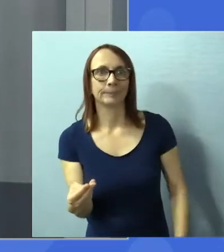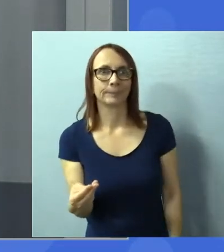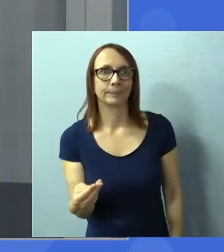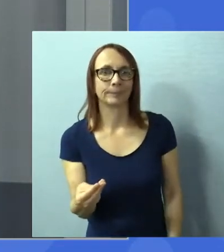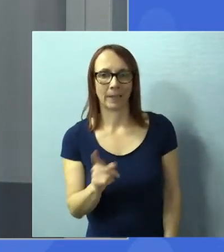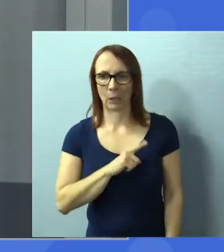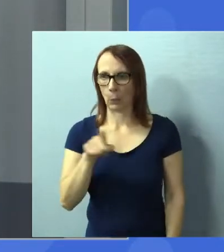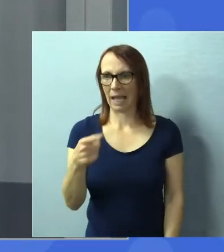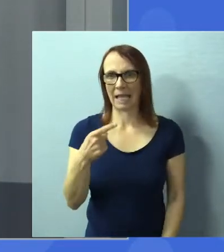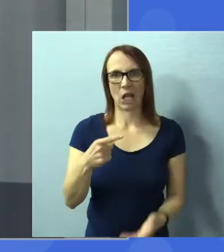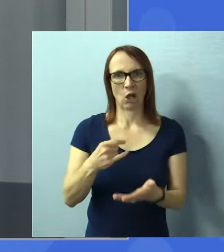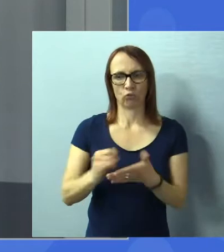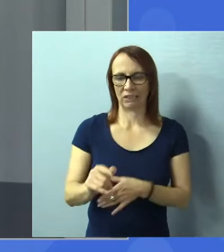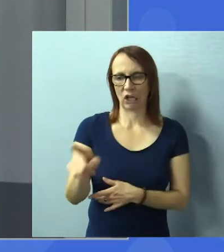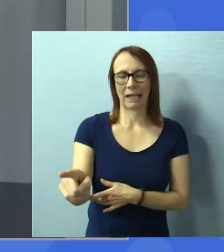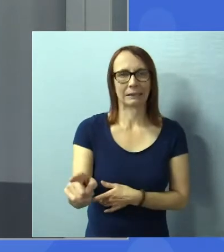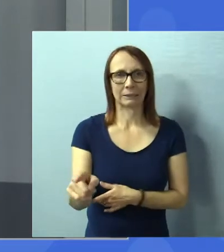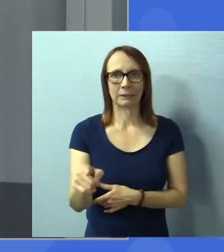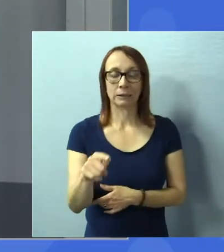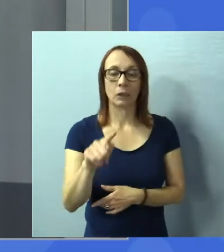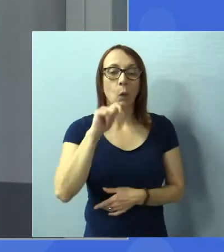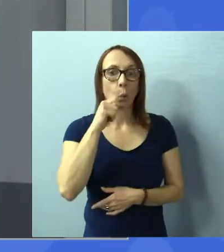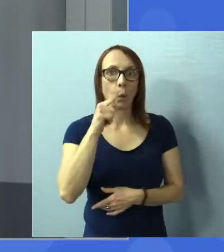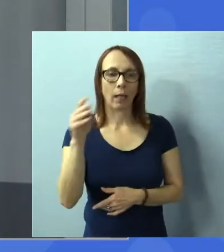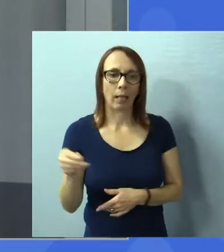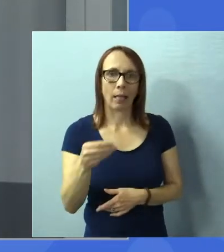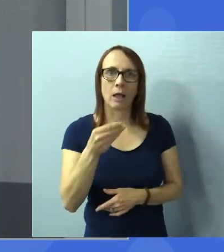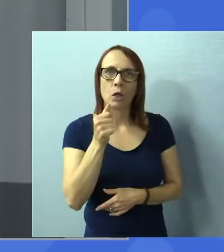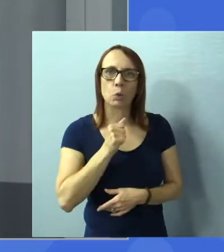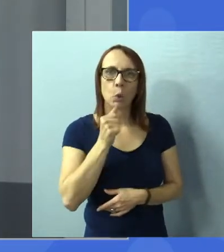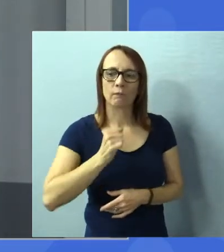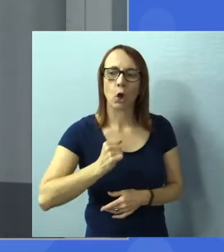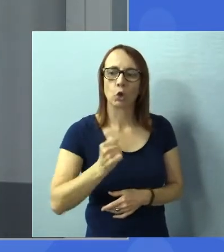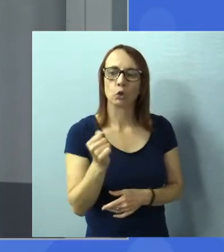in 2021 to the Scottish Parliament so that will be a lately being an election